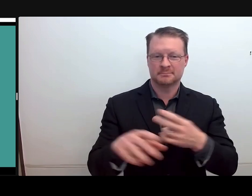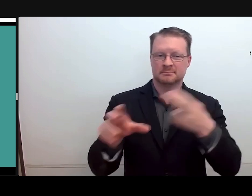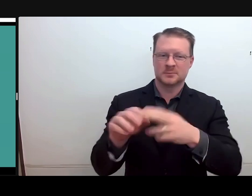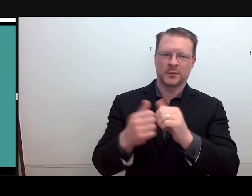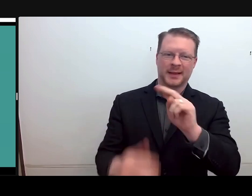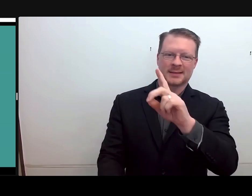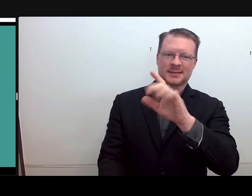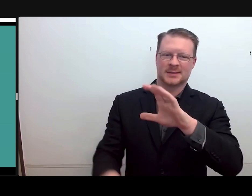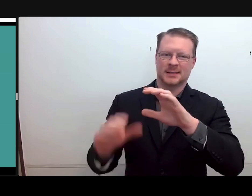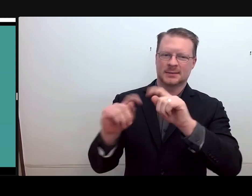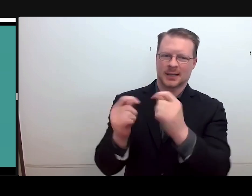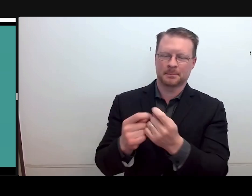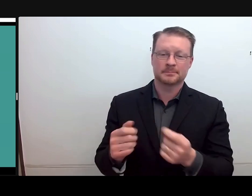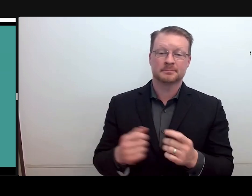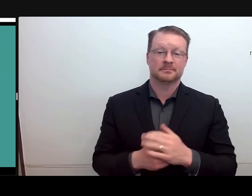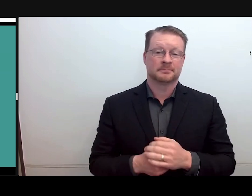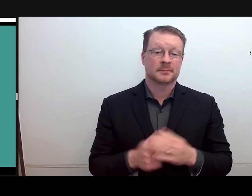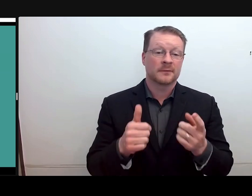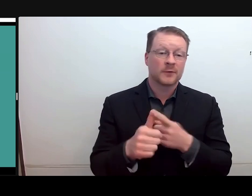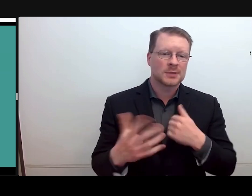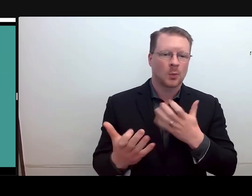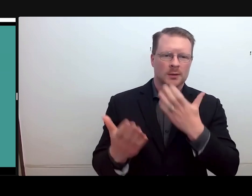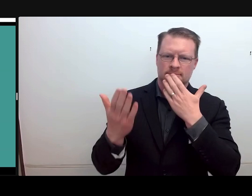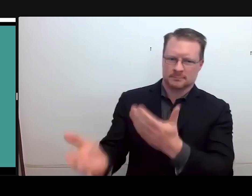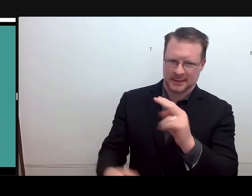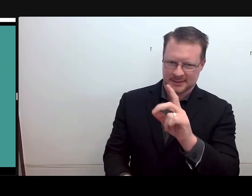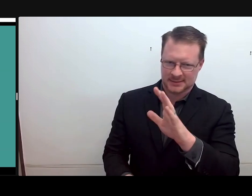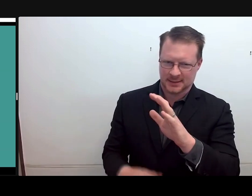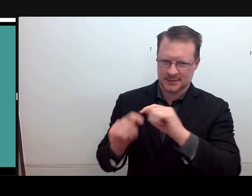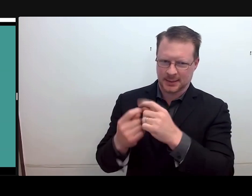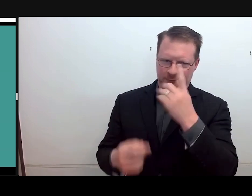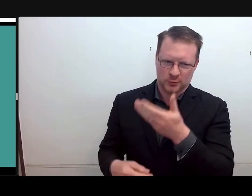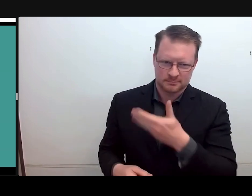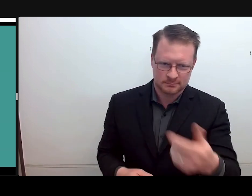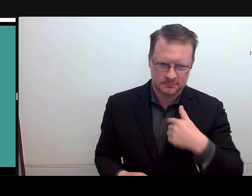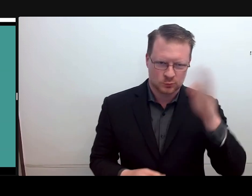I am the presenter today, happy to partner with the NDC team. First, I really want to thank NDC